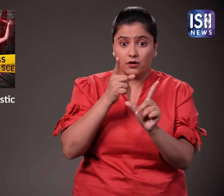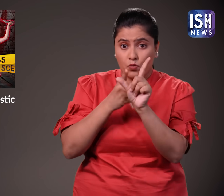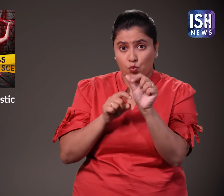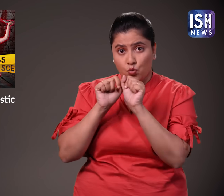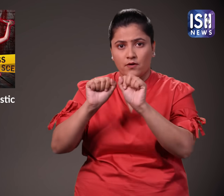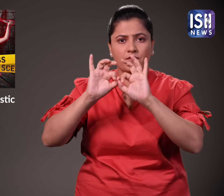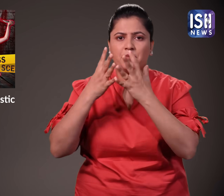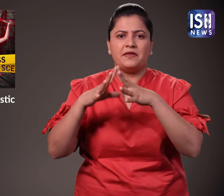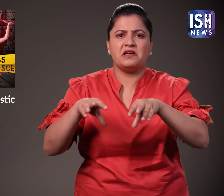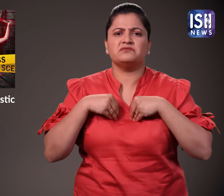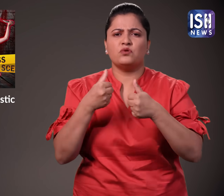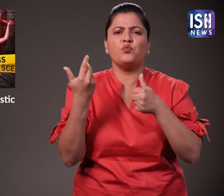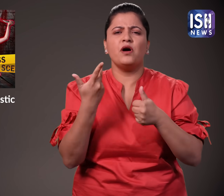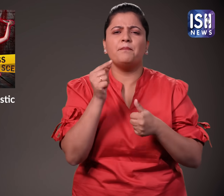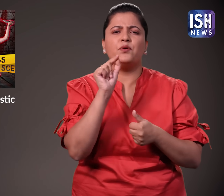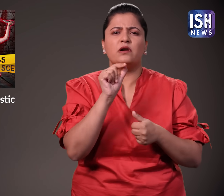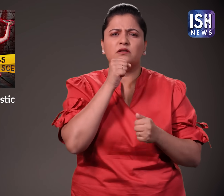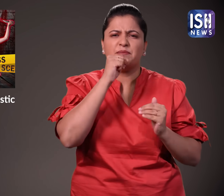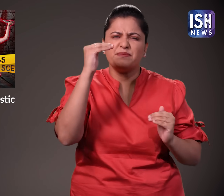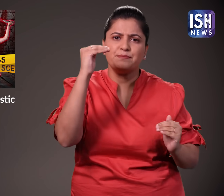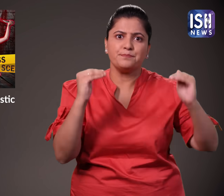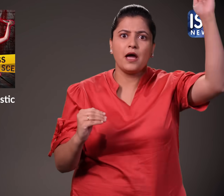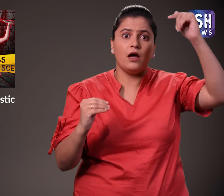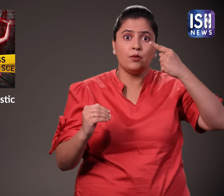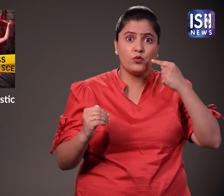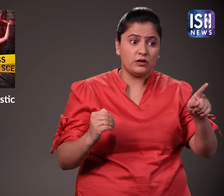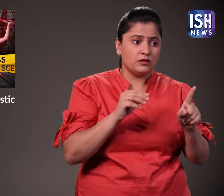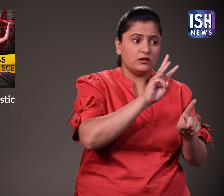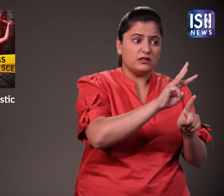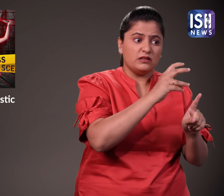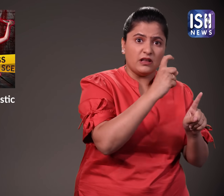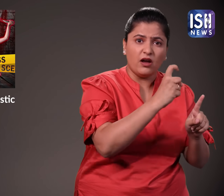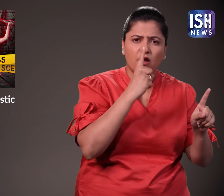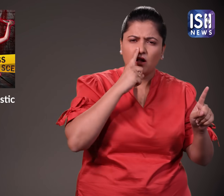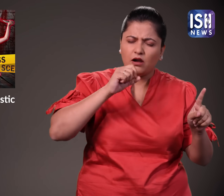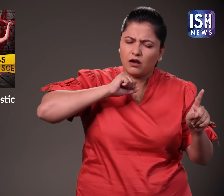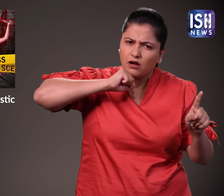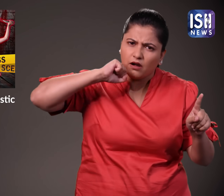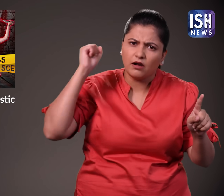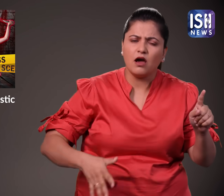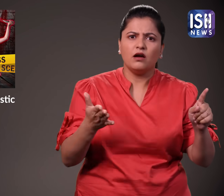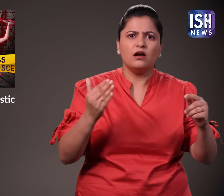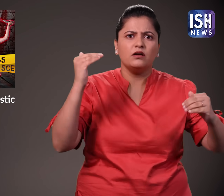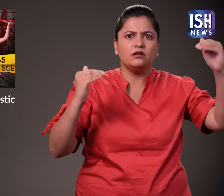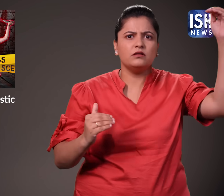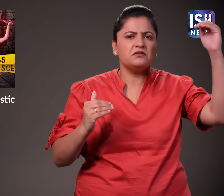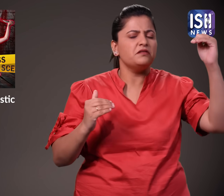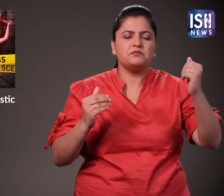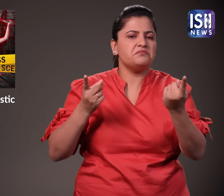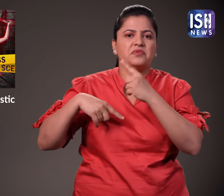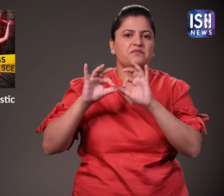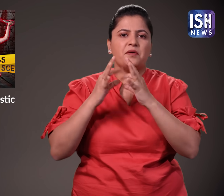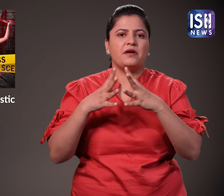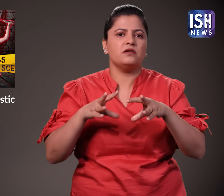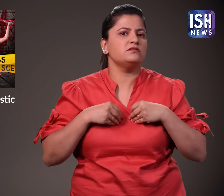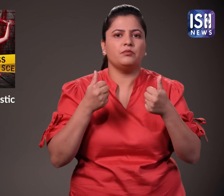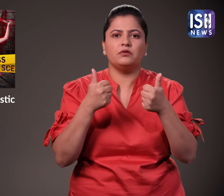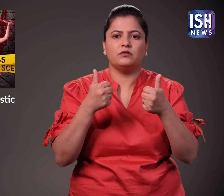Yashaswini's family opposed the marriage due to their age gap. Loknath was 37 years old and Yashaswini was much younger.